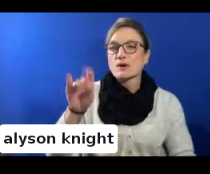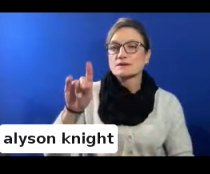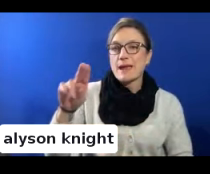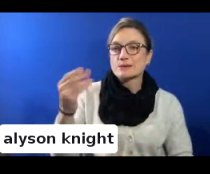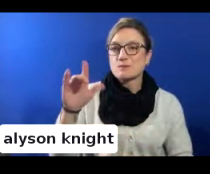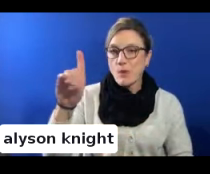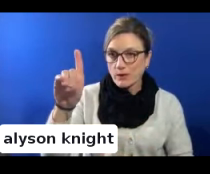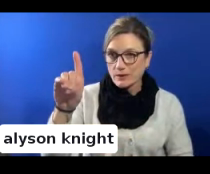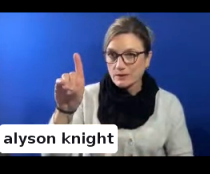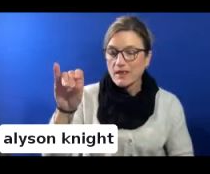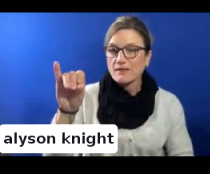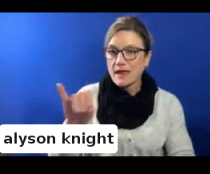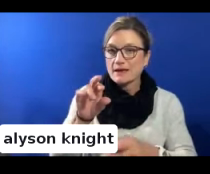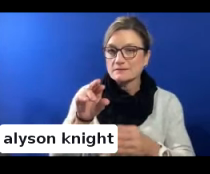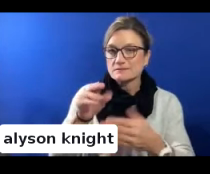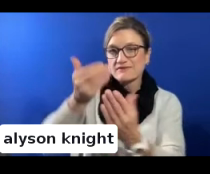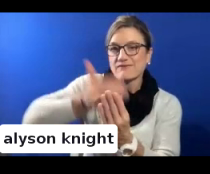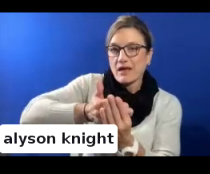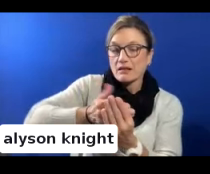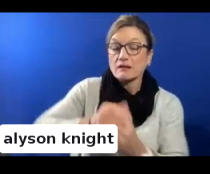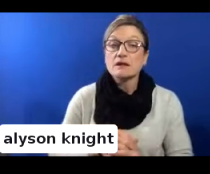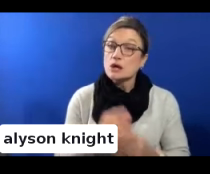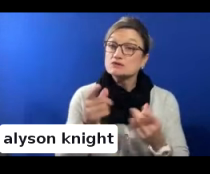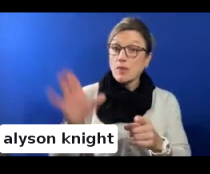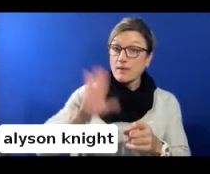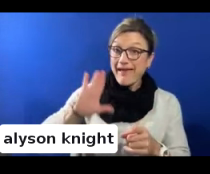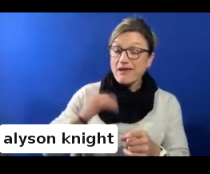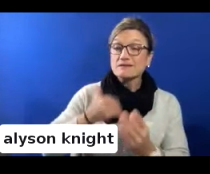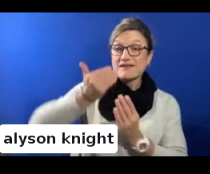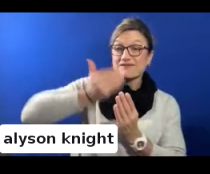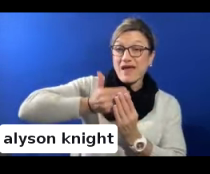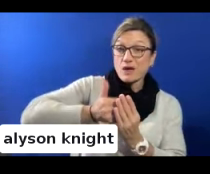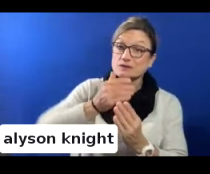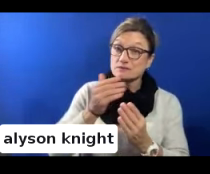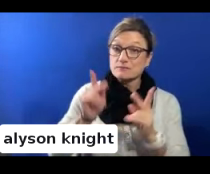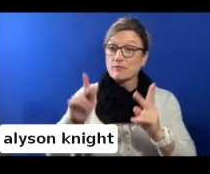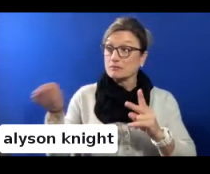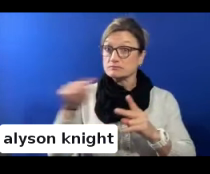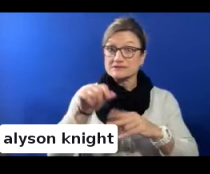In the past, what was happening is the files submitted, the expense file is a